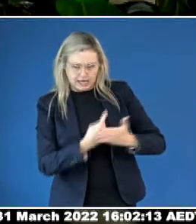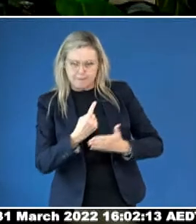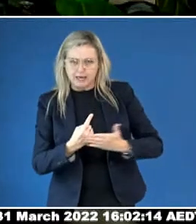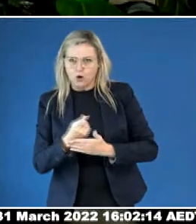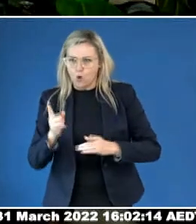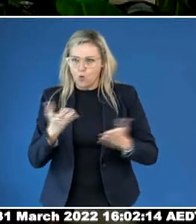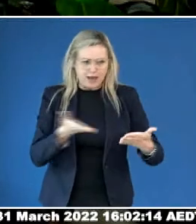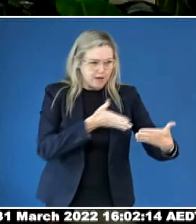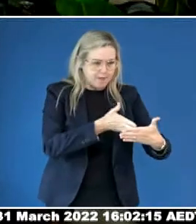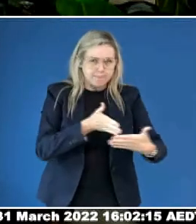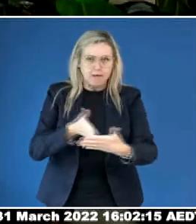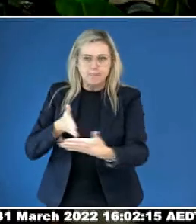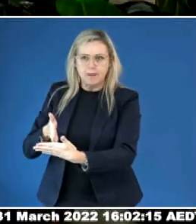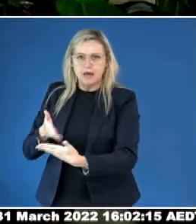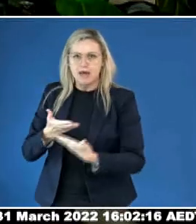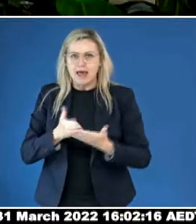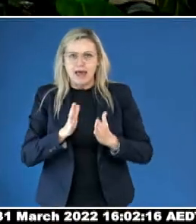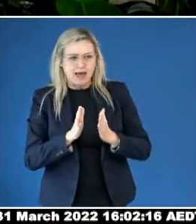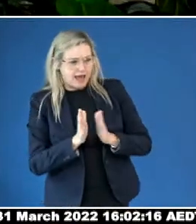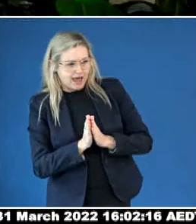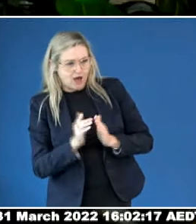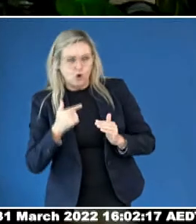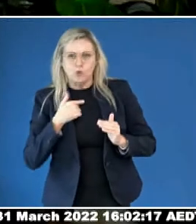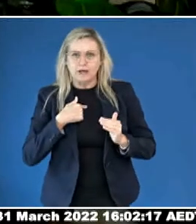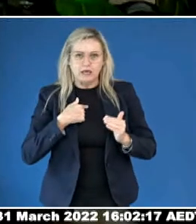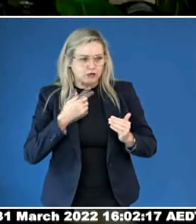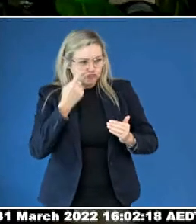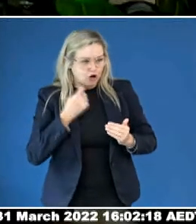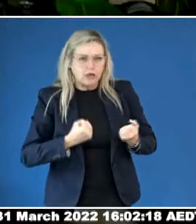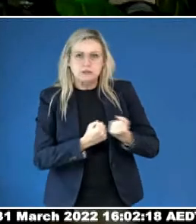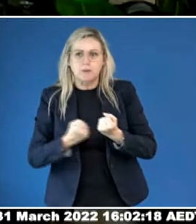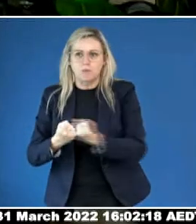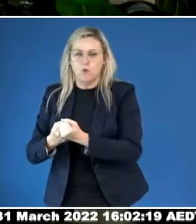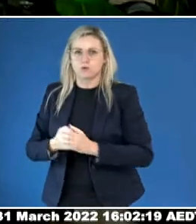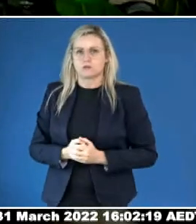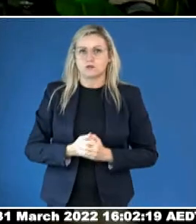gender diverse individuals are currently being failed. Reading through the responses broke my heart.